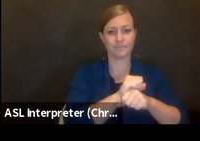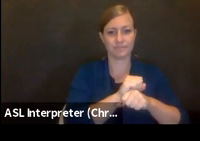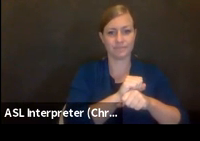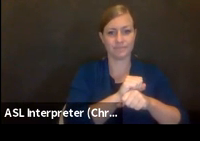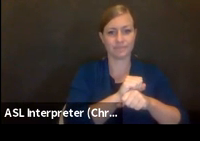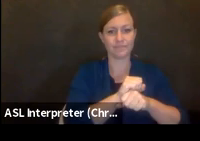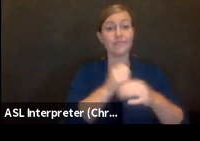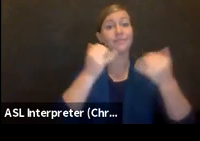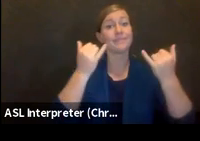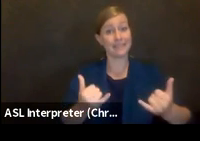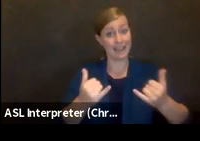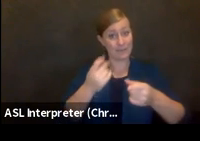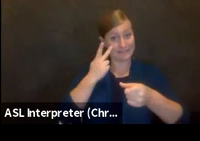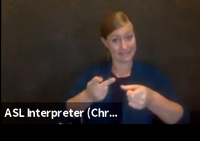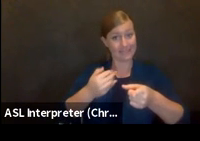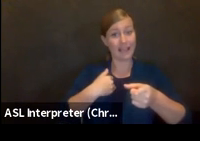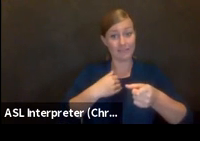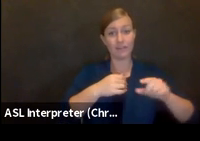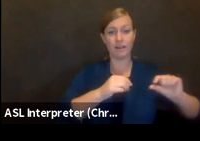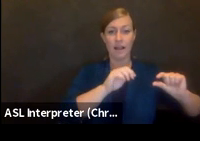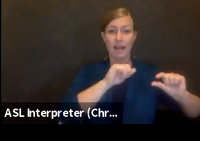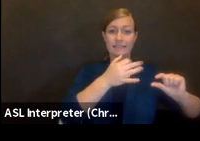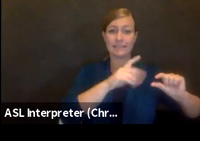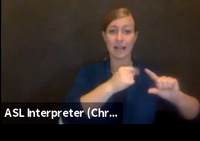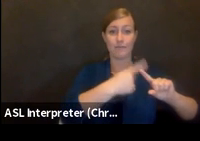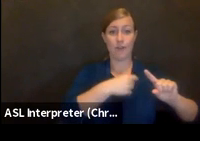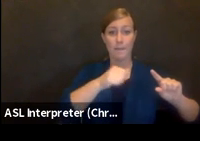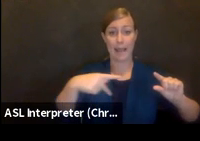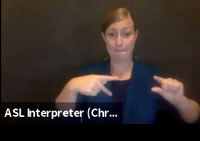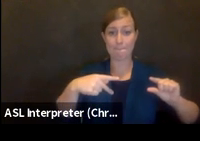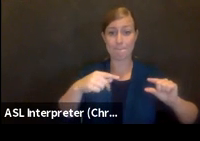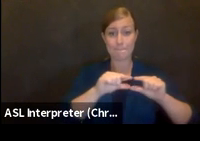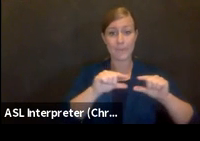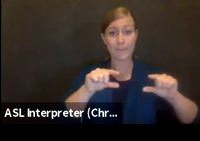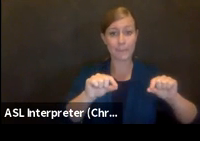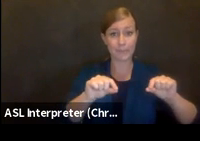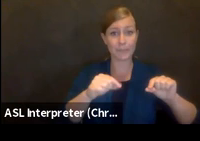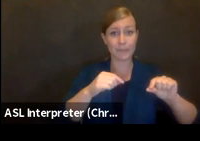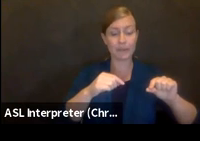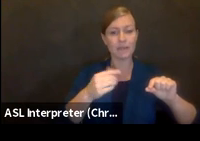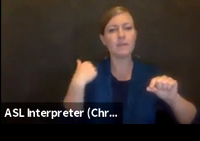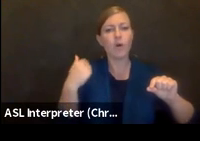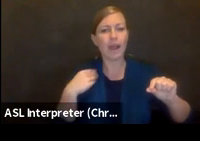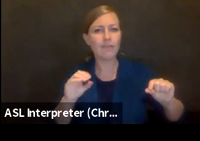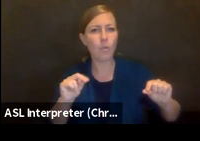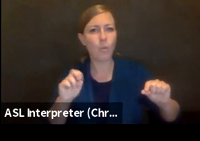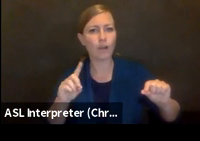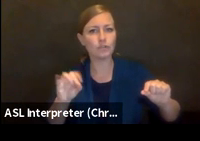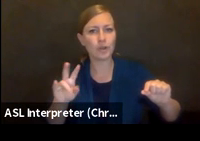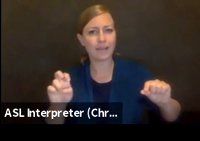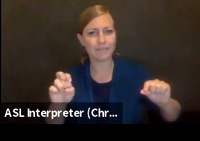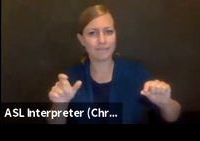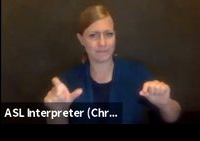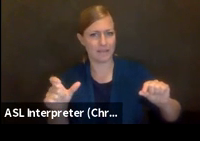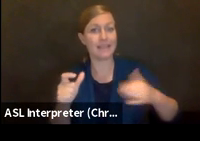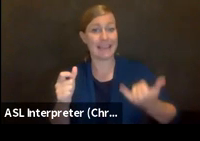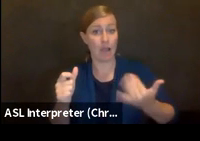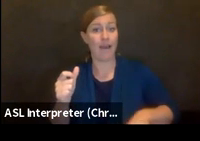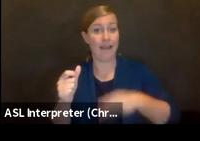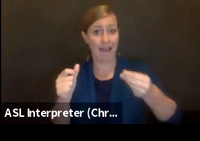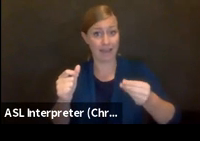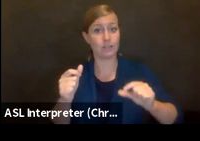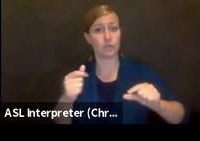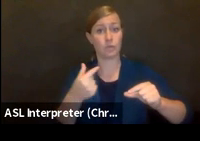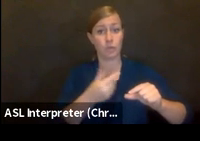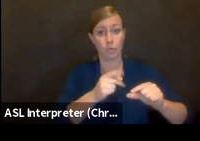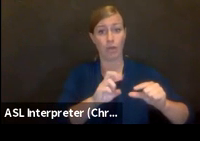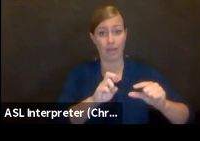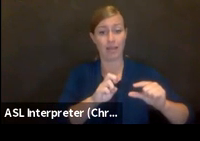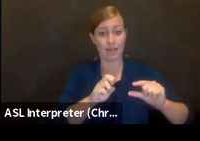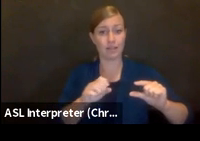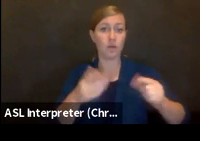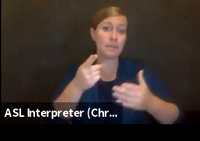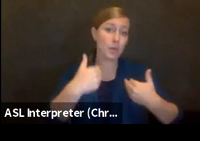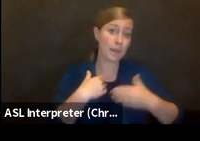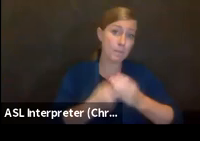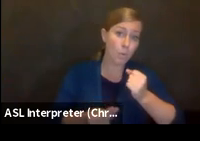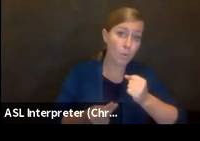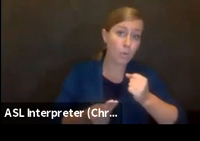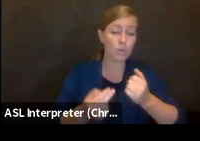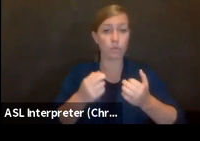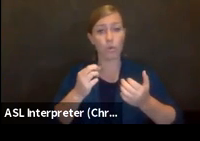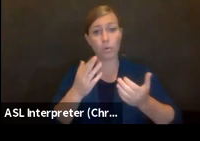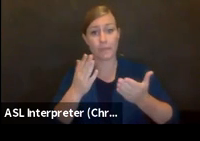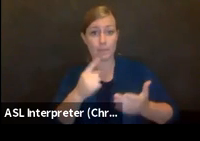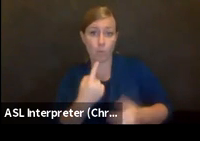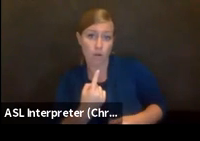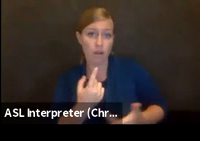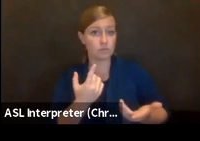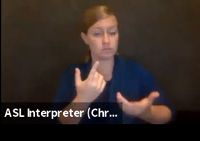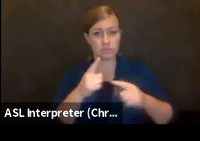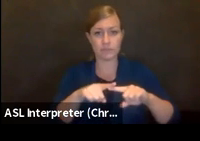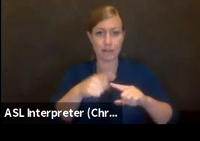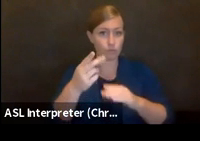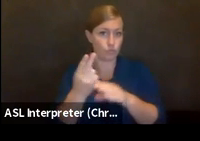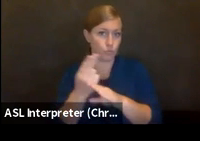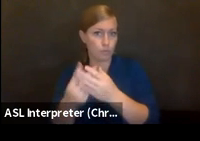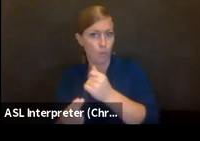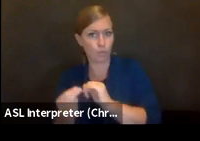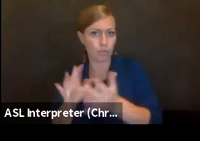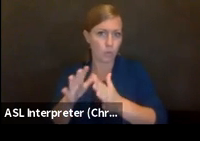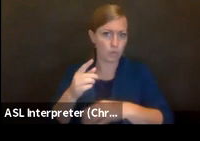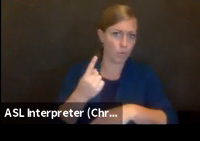ESD 189 - Amy Colburn: So I can assign from an app. So now I didn't pointed out earlier, but before I had one drive link, but I didn't have Google. And now I have both. So you may have both. If you have things saved in both platforms or if you just use Google or just use one drive, you can just